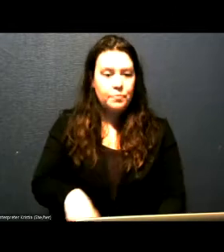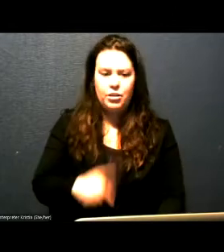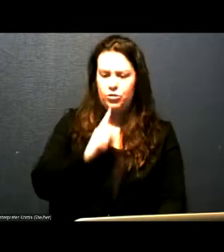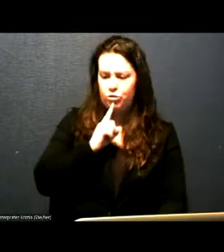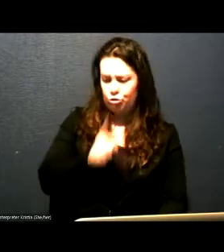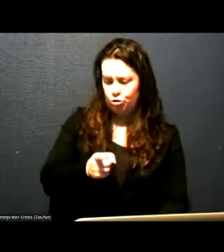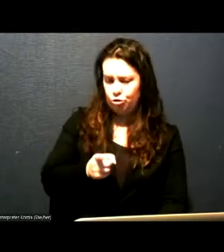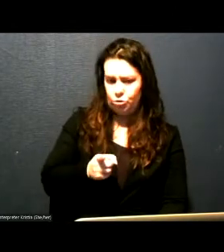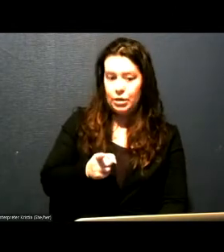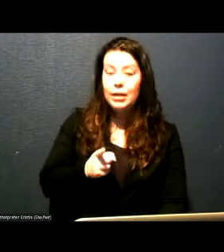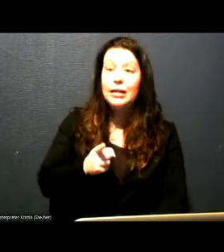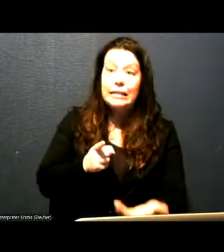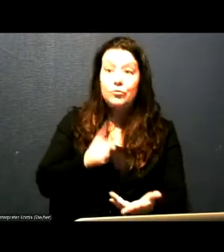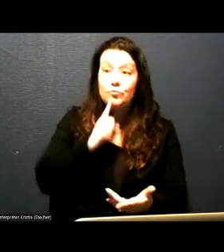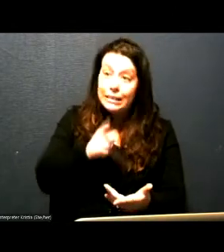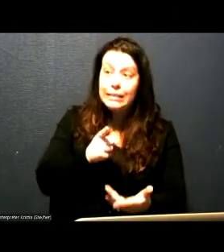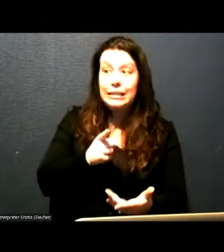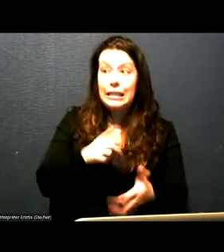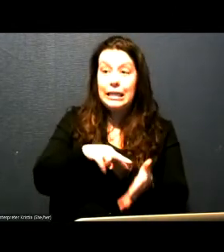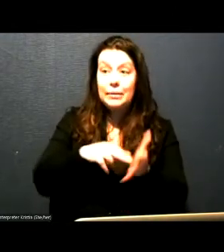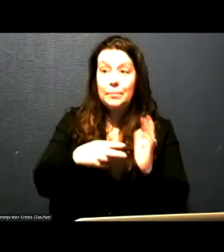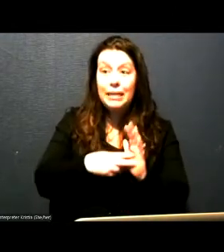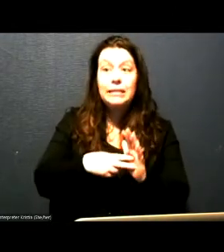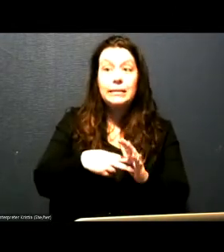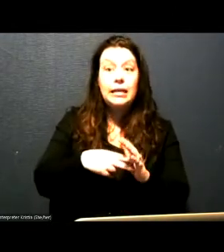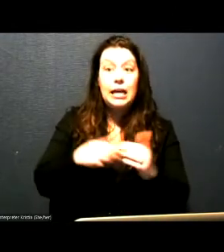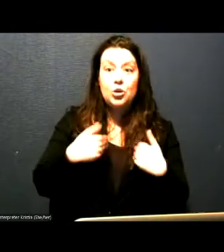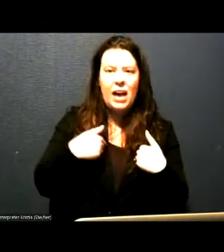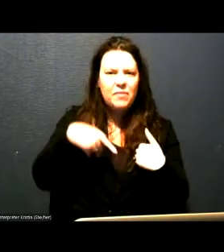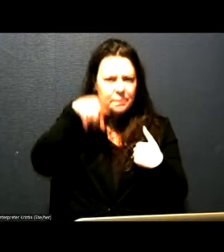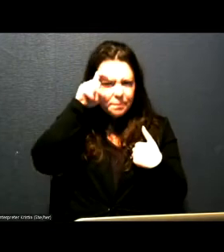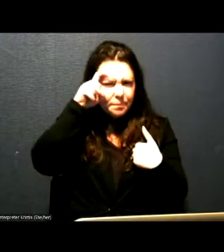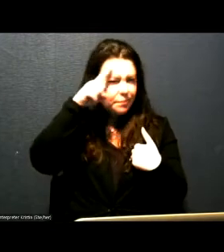about solving mysteries. Solving the mysteries about animals. What types of food do they like to eat? Where do they go?